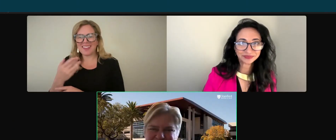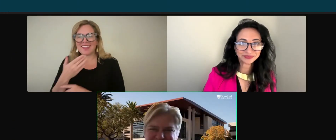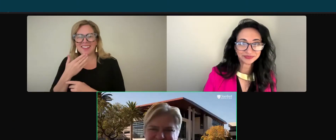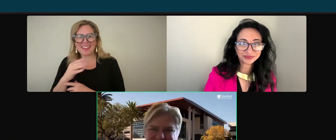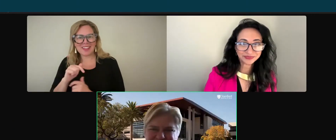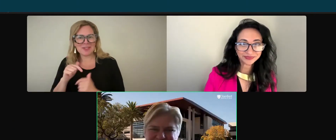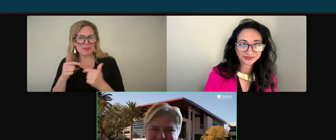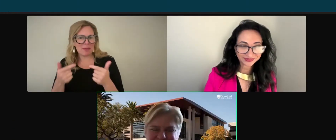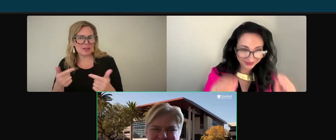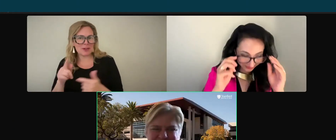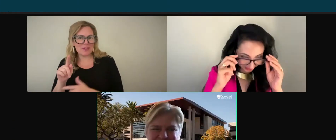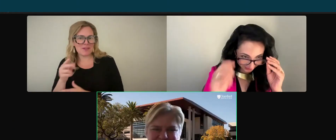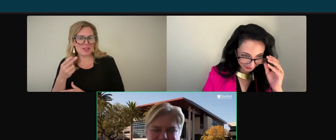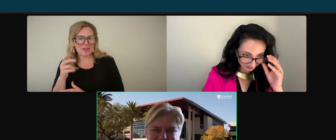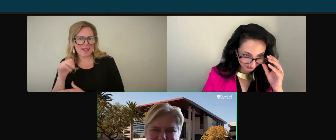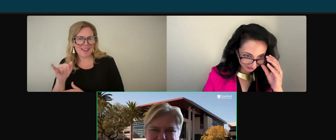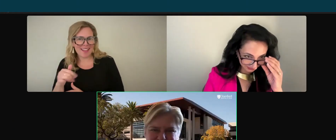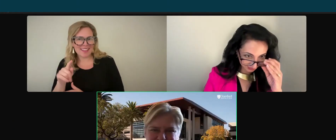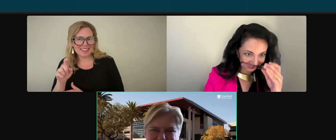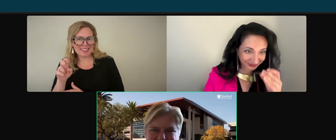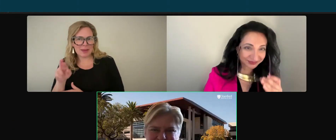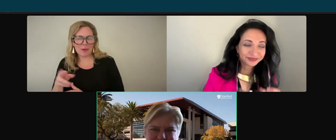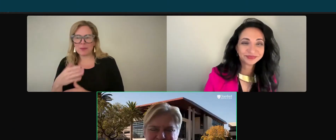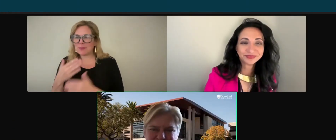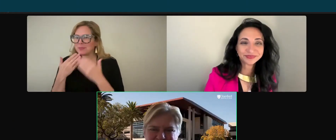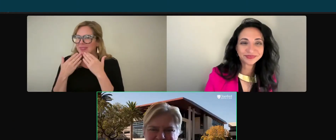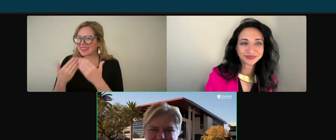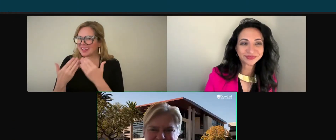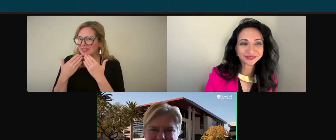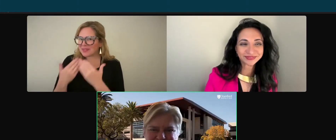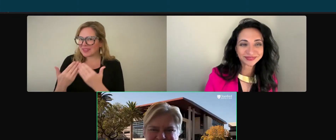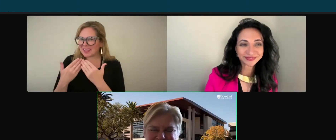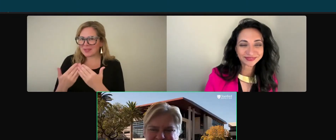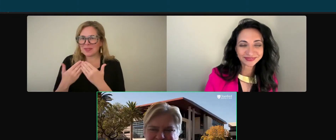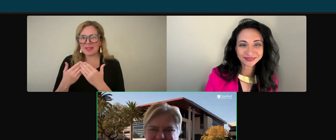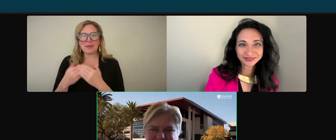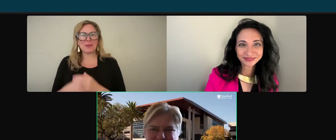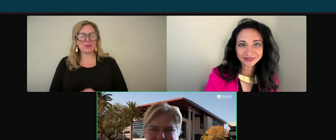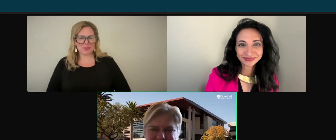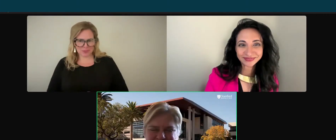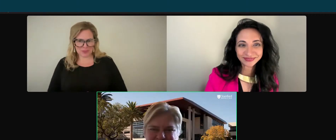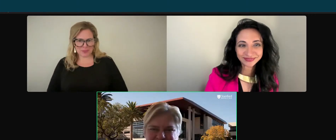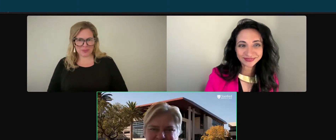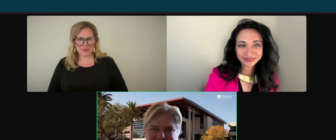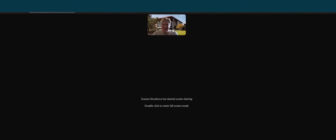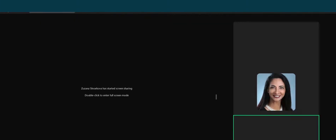Dr. Srinivasan, and thank you to Dr. Poullos and to the other organizers and to the other speakers.